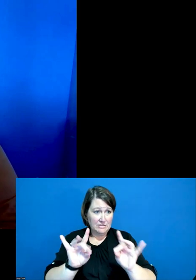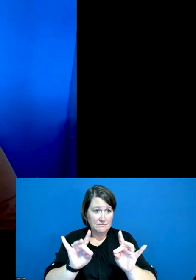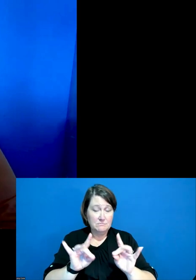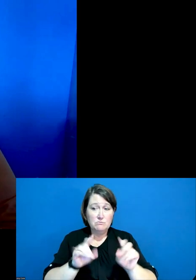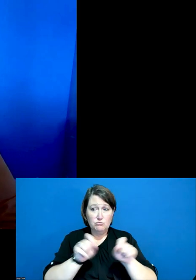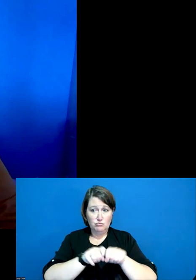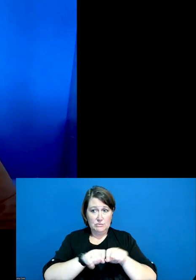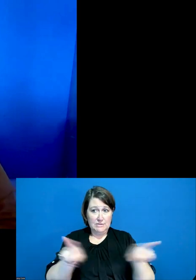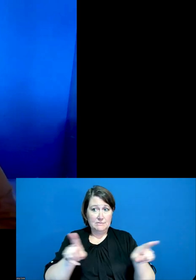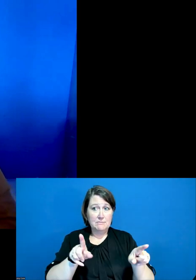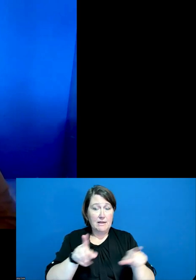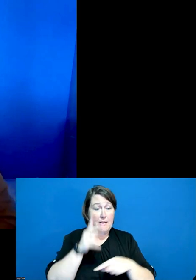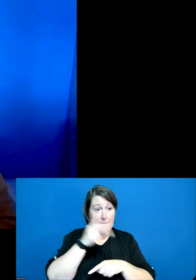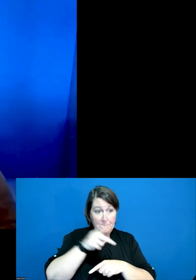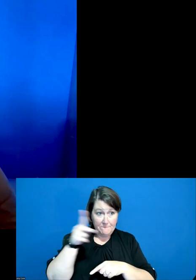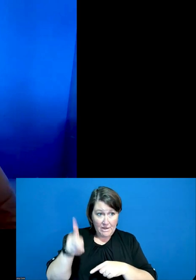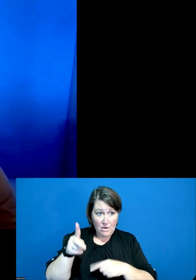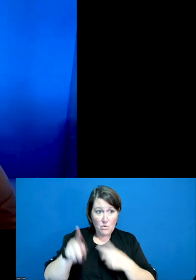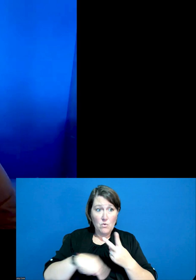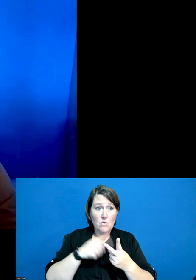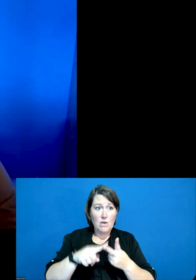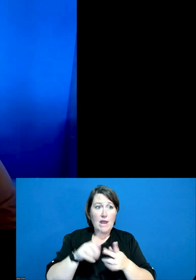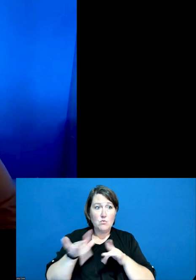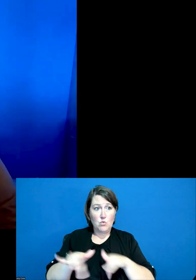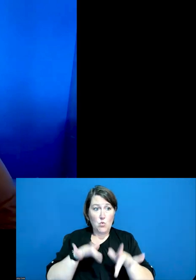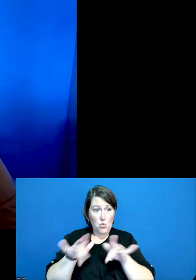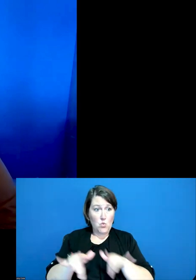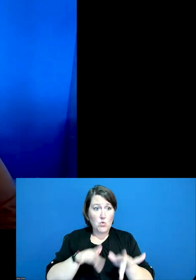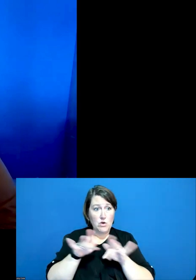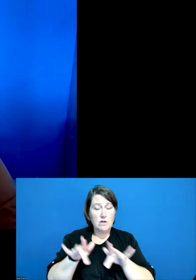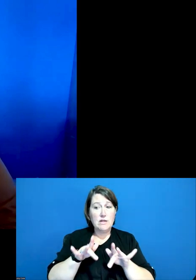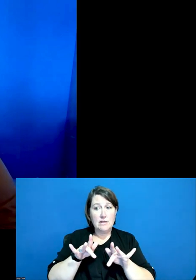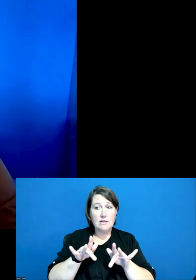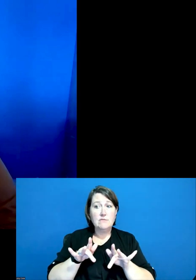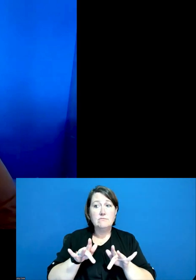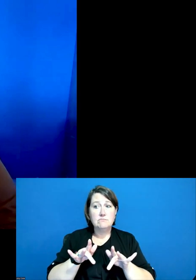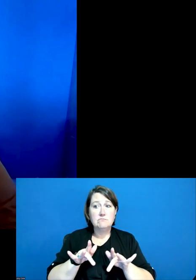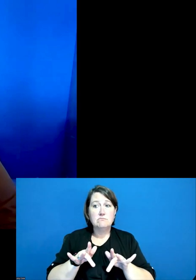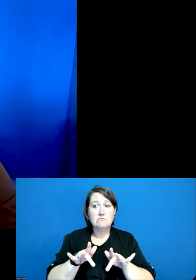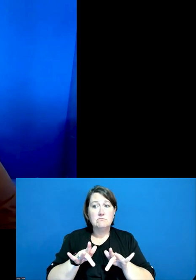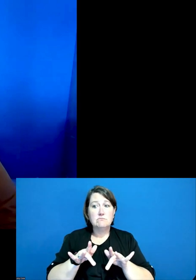both the power point and the recording. And we will use